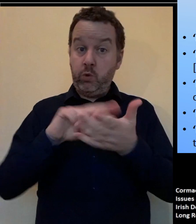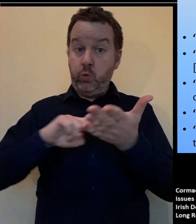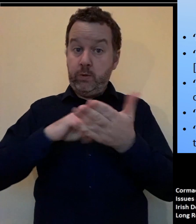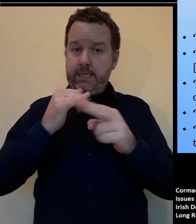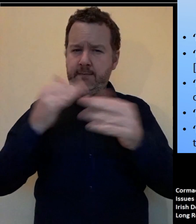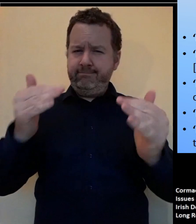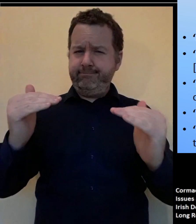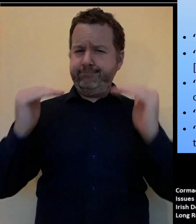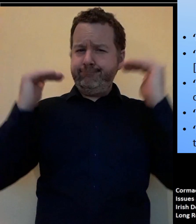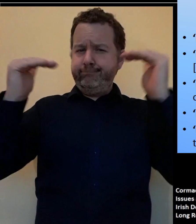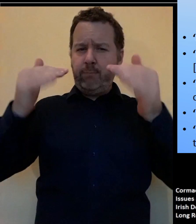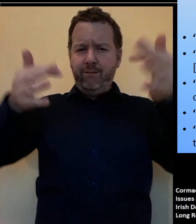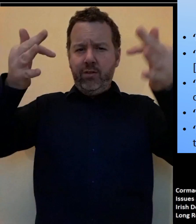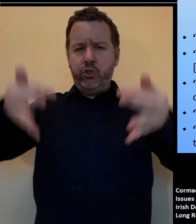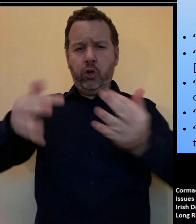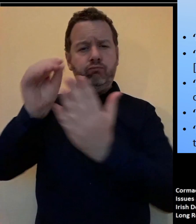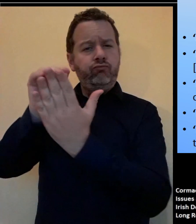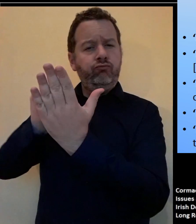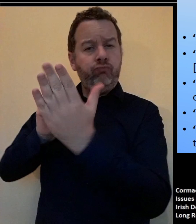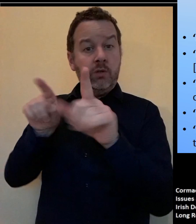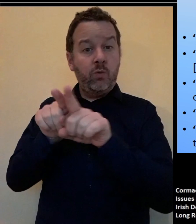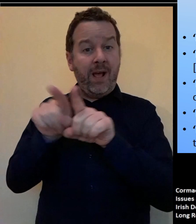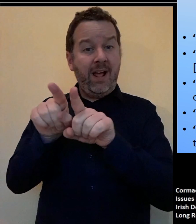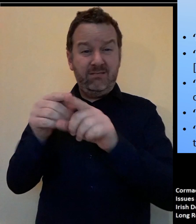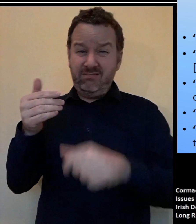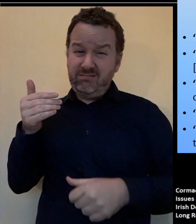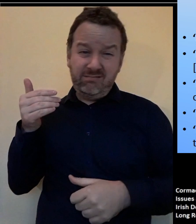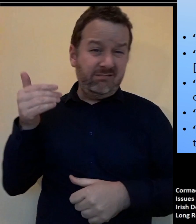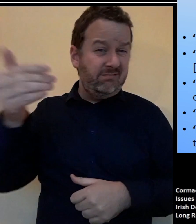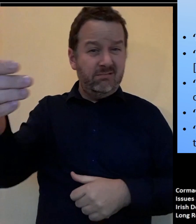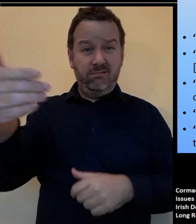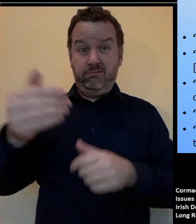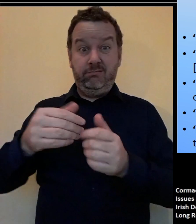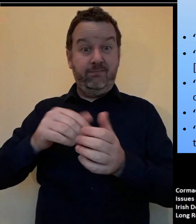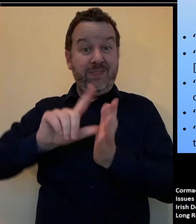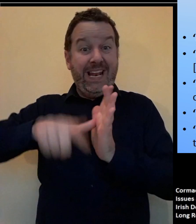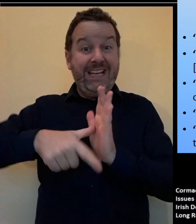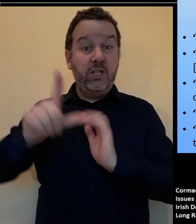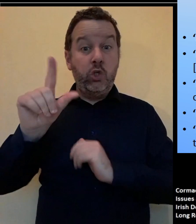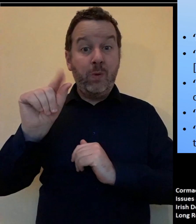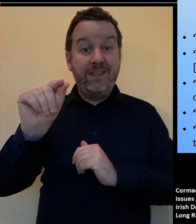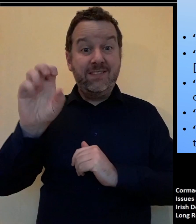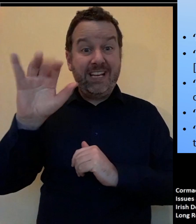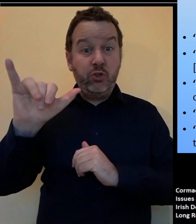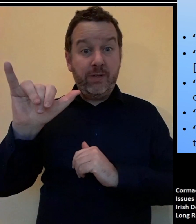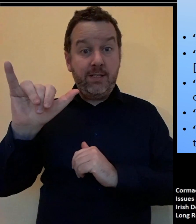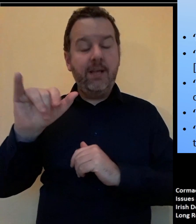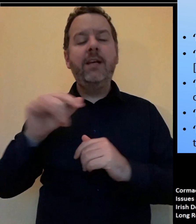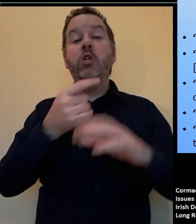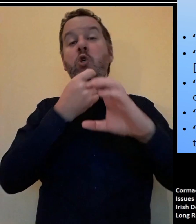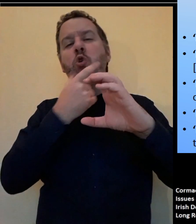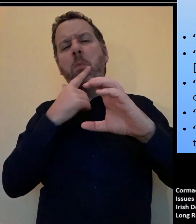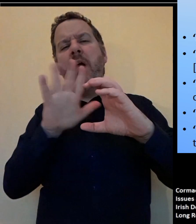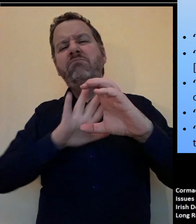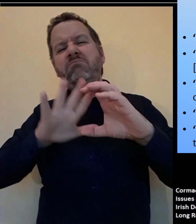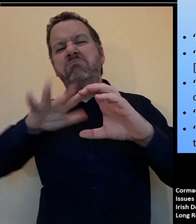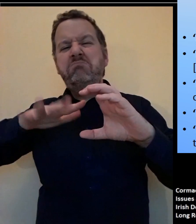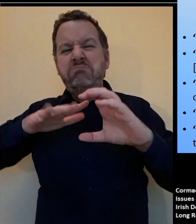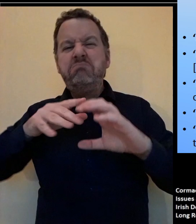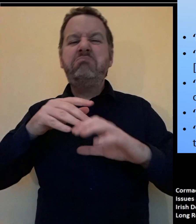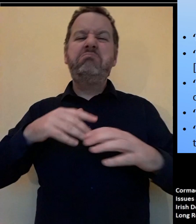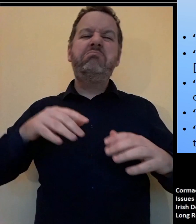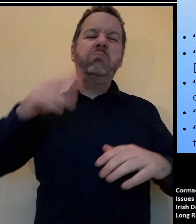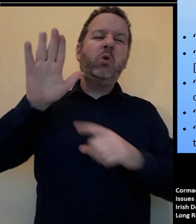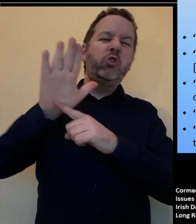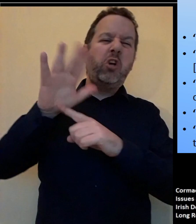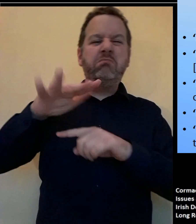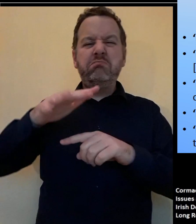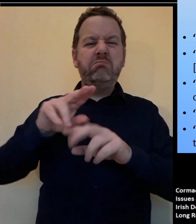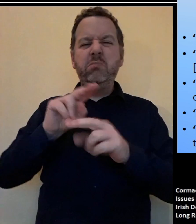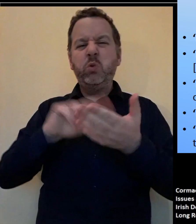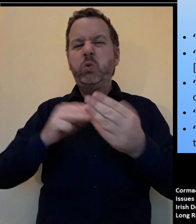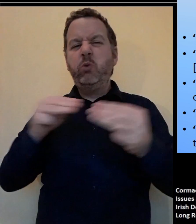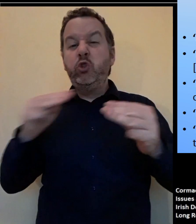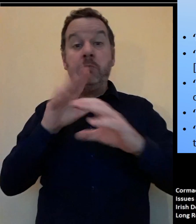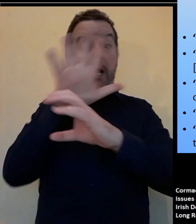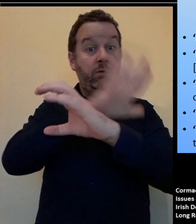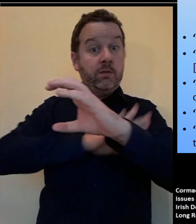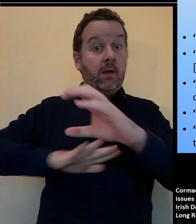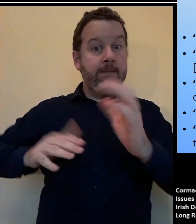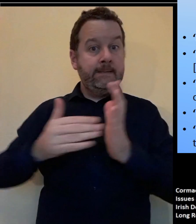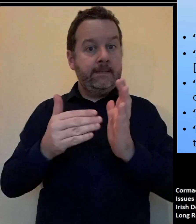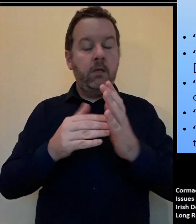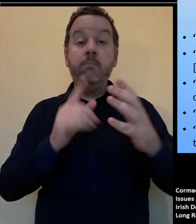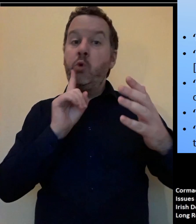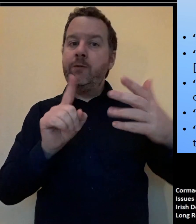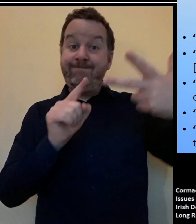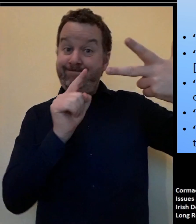although it was also used in official records well into the late 20th century, especially outside Dublin and Ulster.